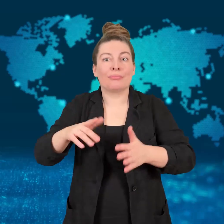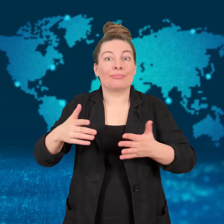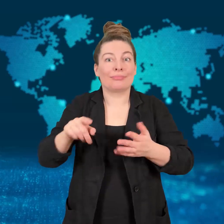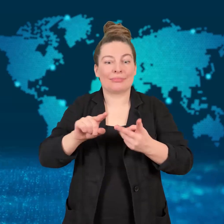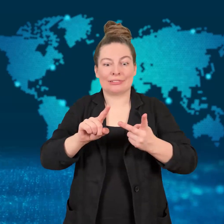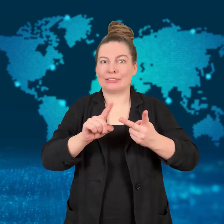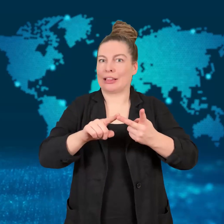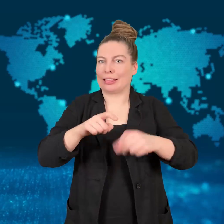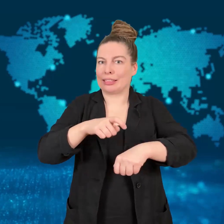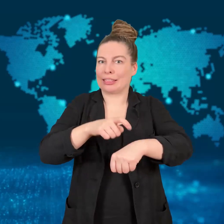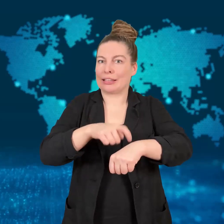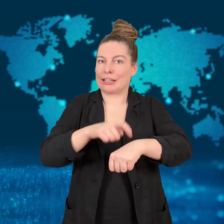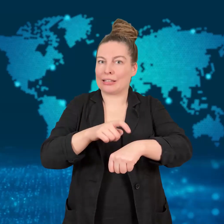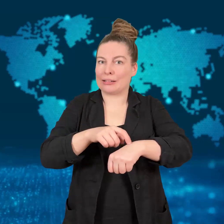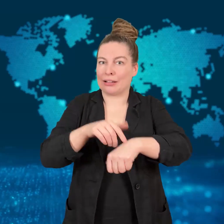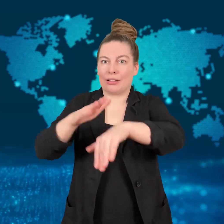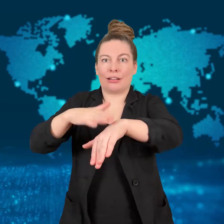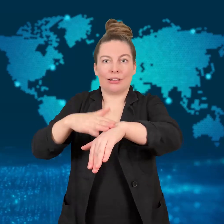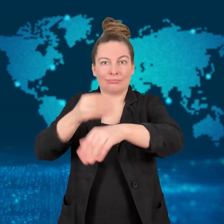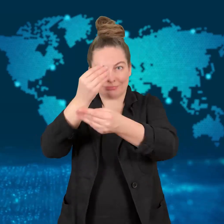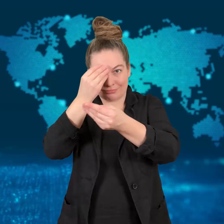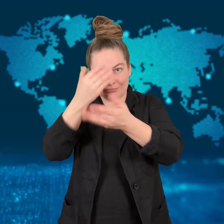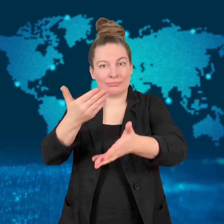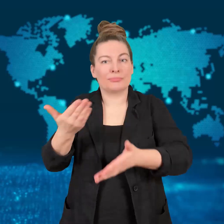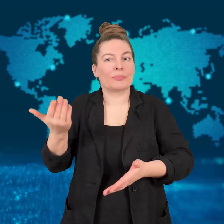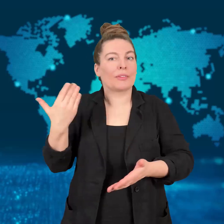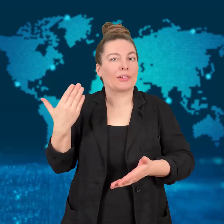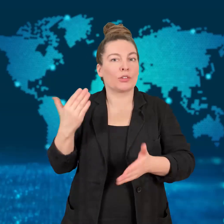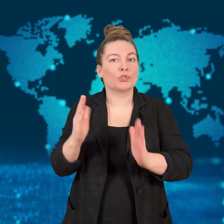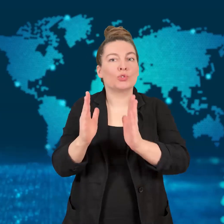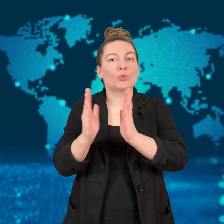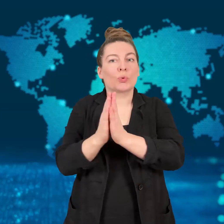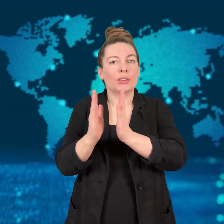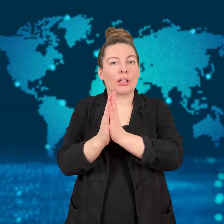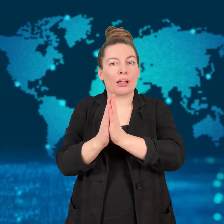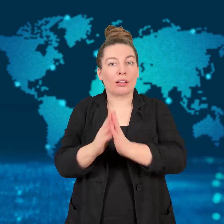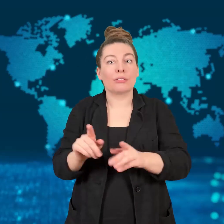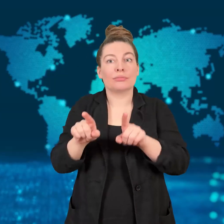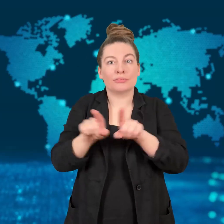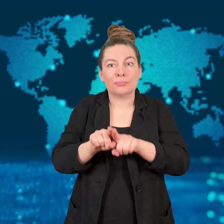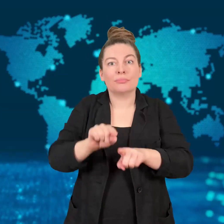were buried after being shot and killed.